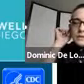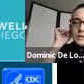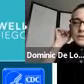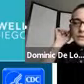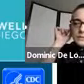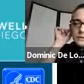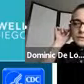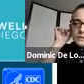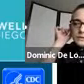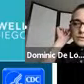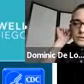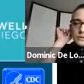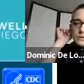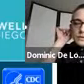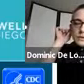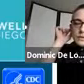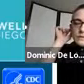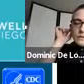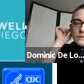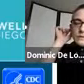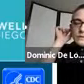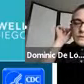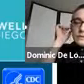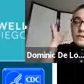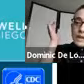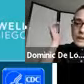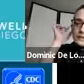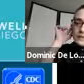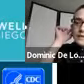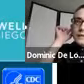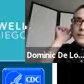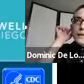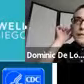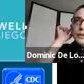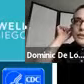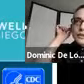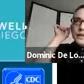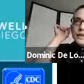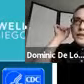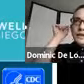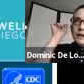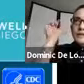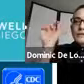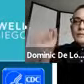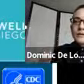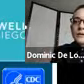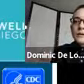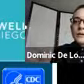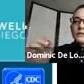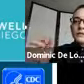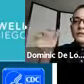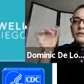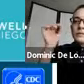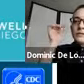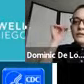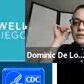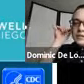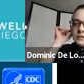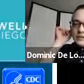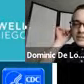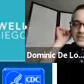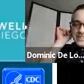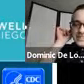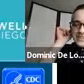It’s important to, if you can, when you're taking it off and putting it on, only be touching the ear loops.